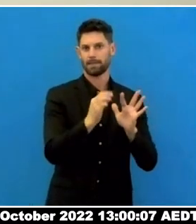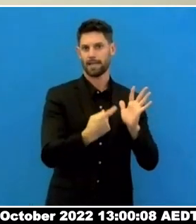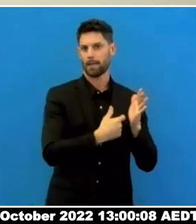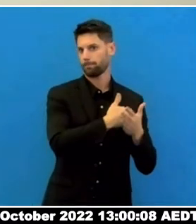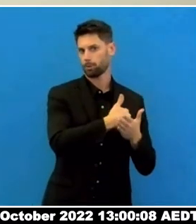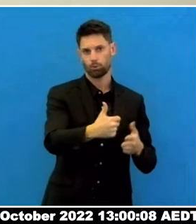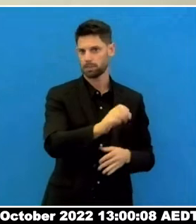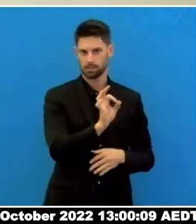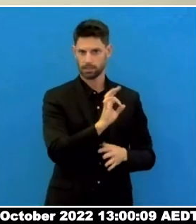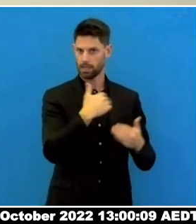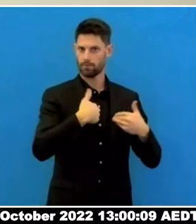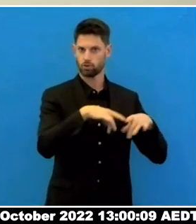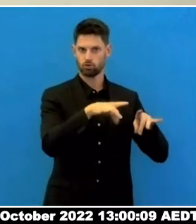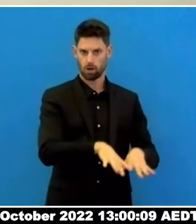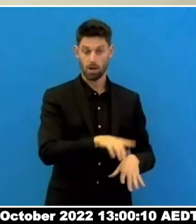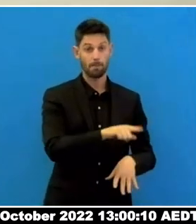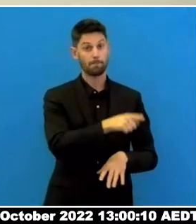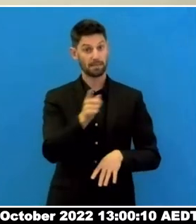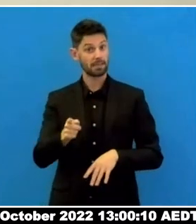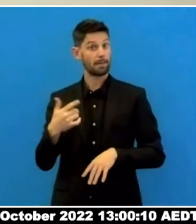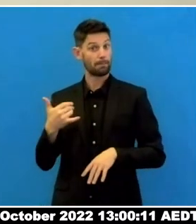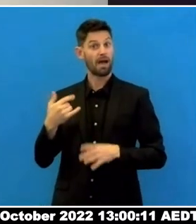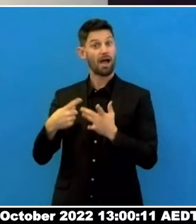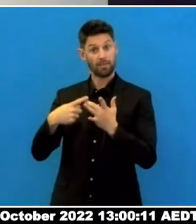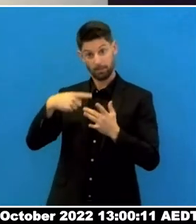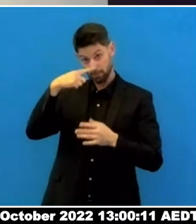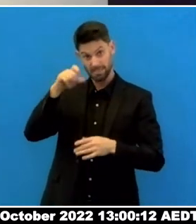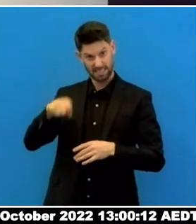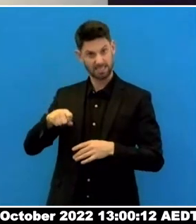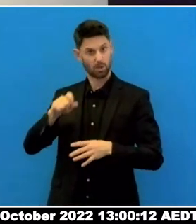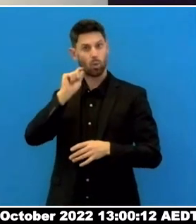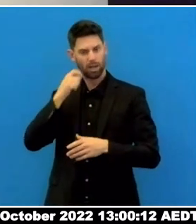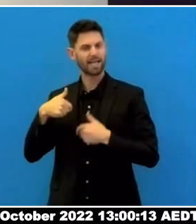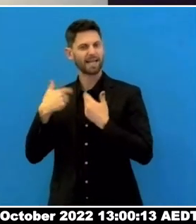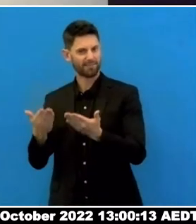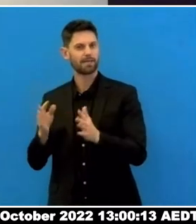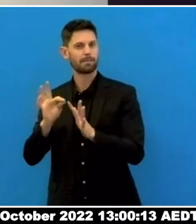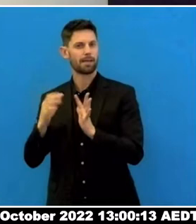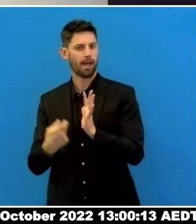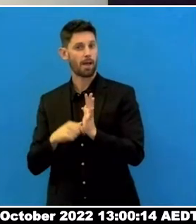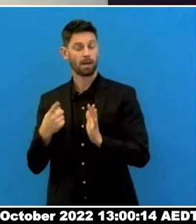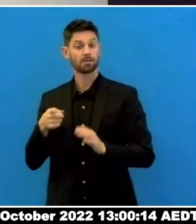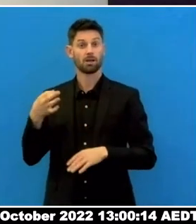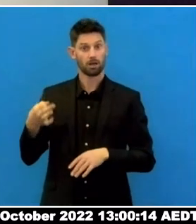But those in the end that might be given permanency after a long period are behind.